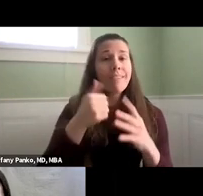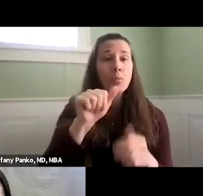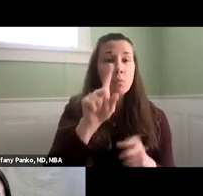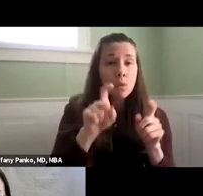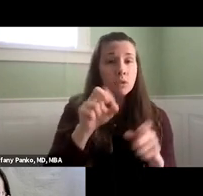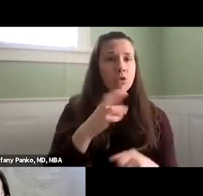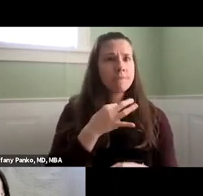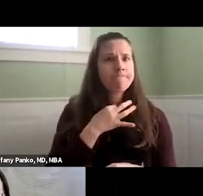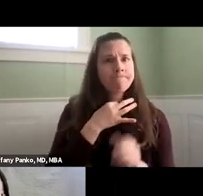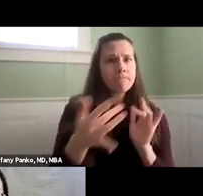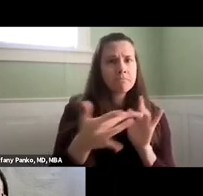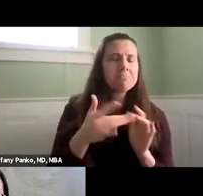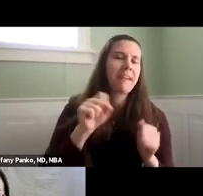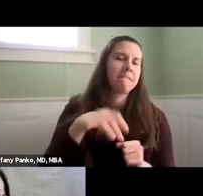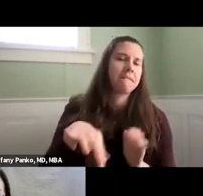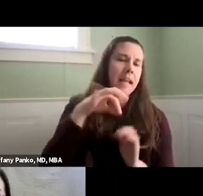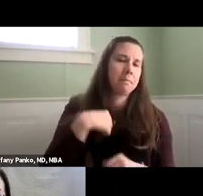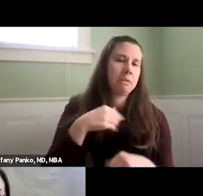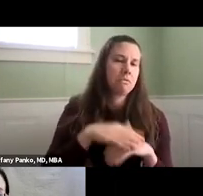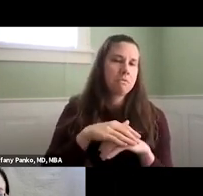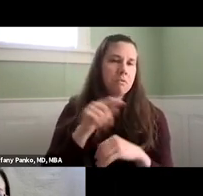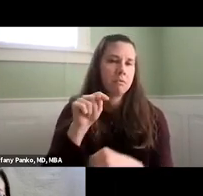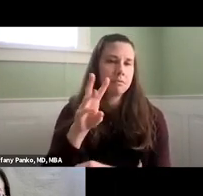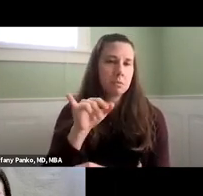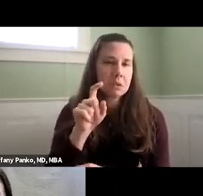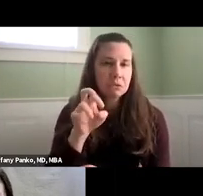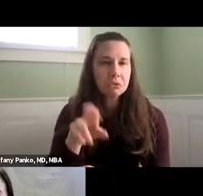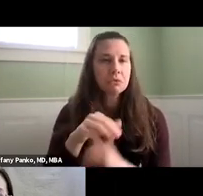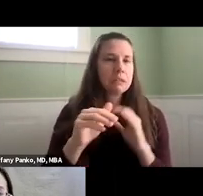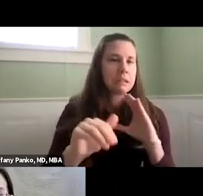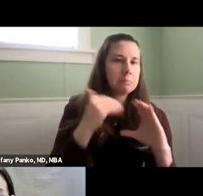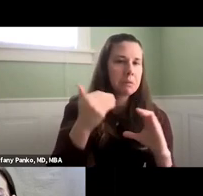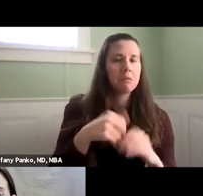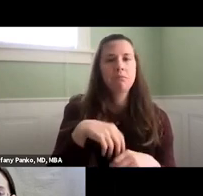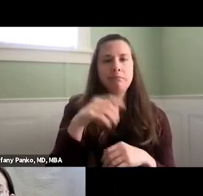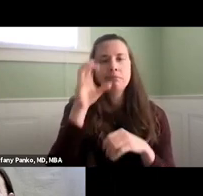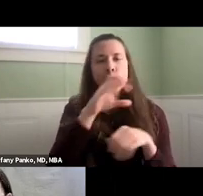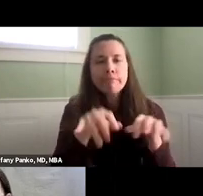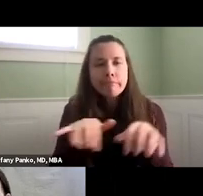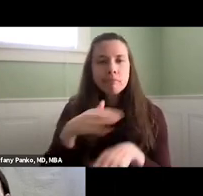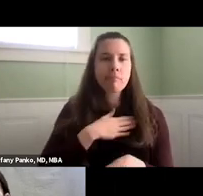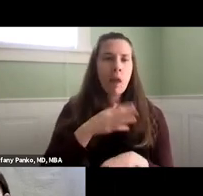today. If you any questions, if you would like to contact me if you can find me on Twitter